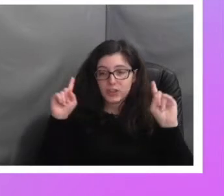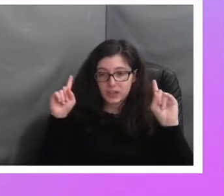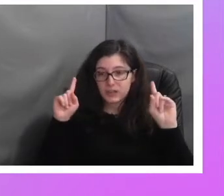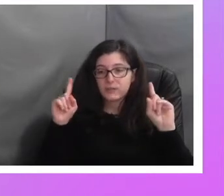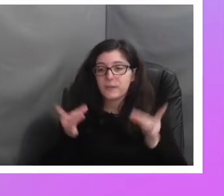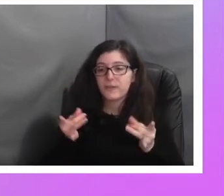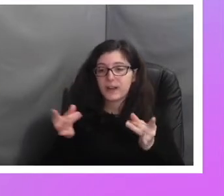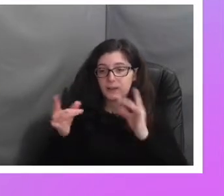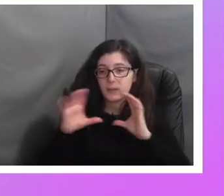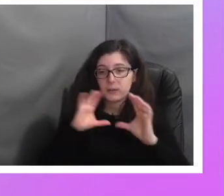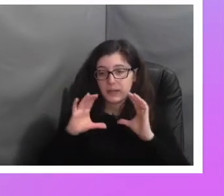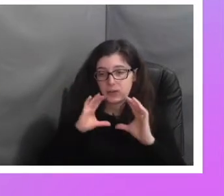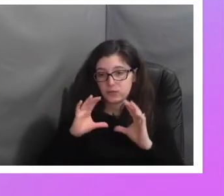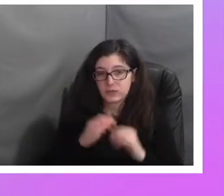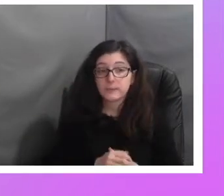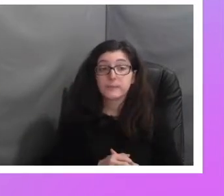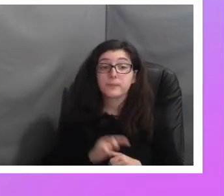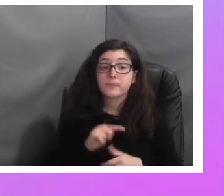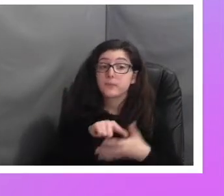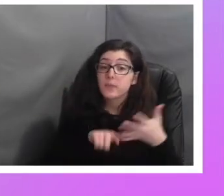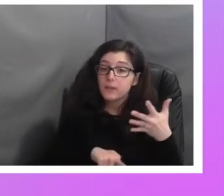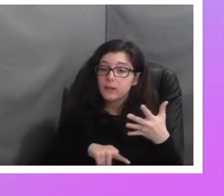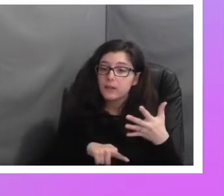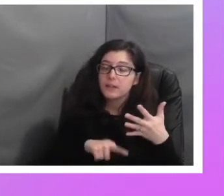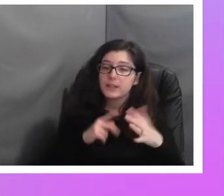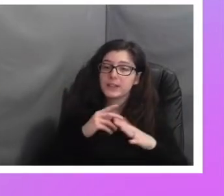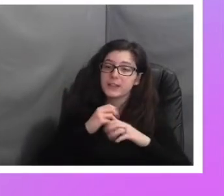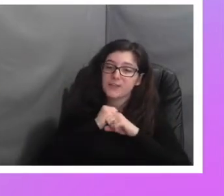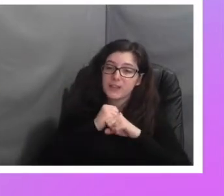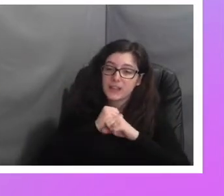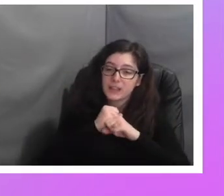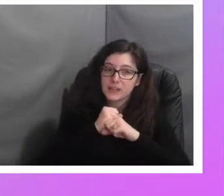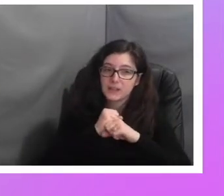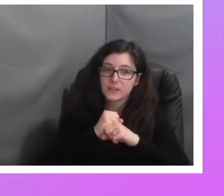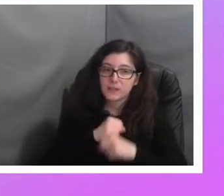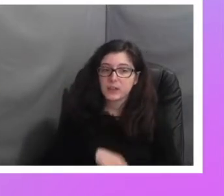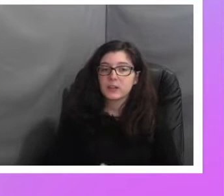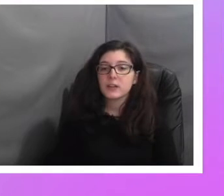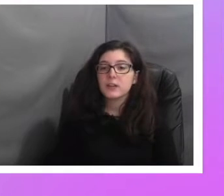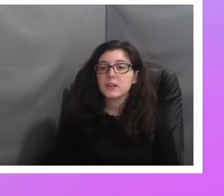And there are a couple of defenses. Defenses are, undue burden, in that this would be